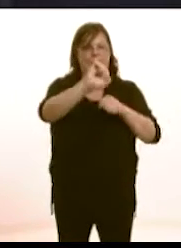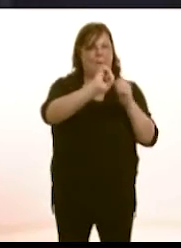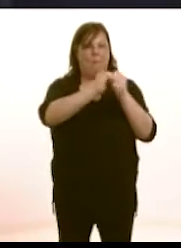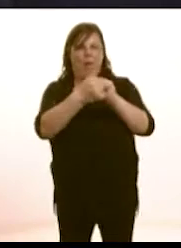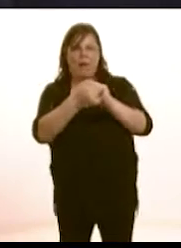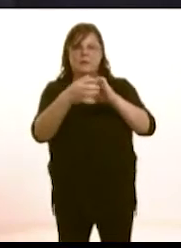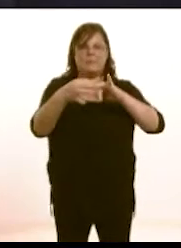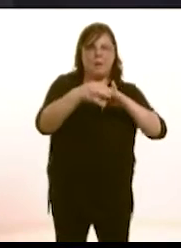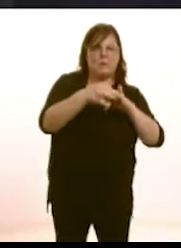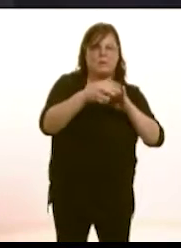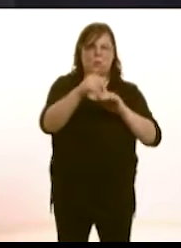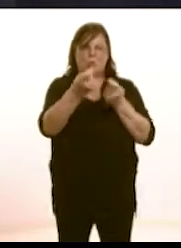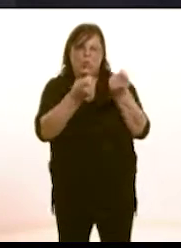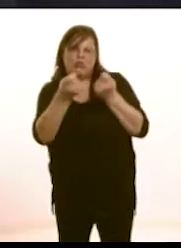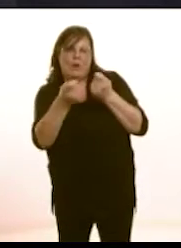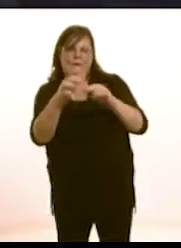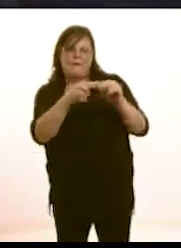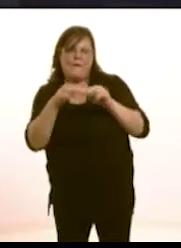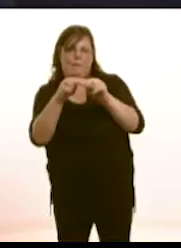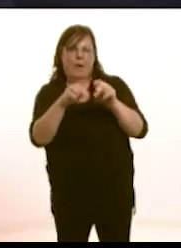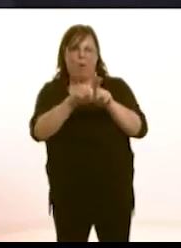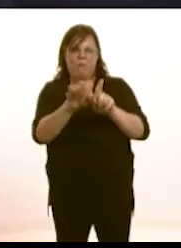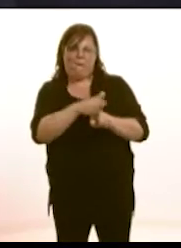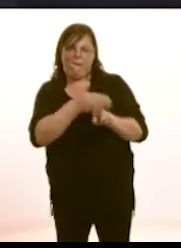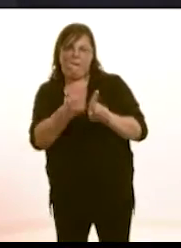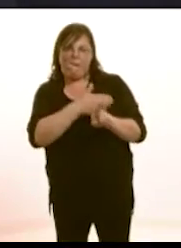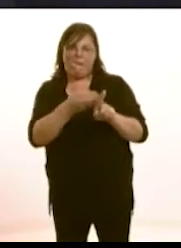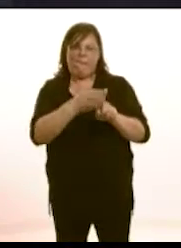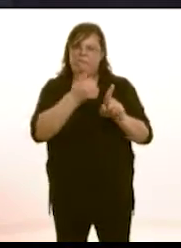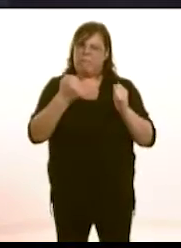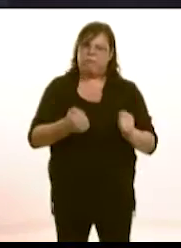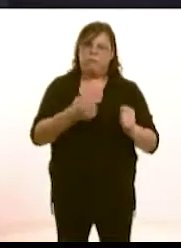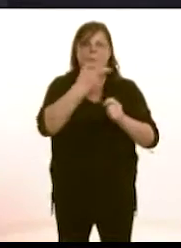to controlling or coercive behaviours, and is aimed at tackling a range of conducts such